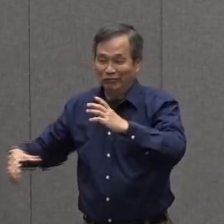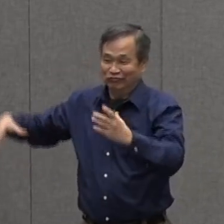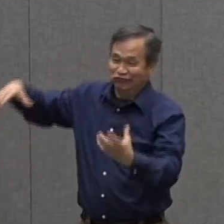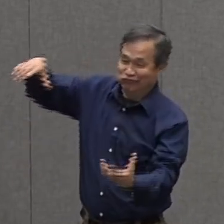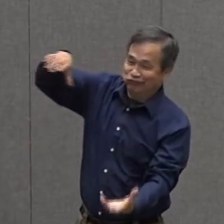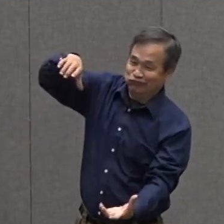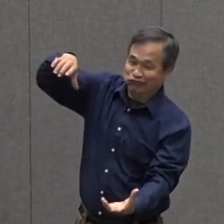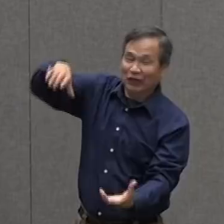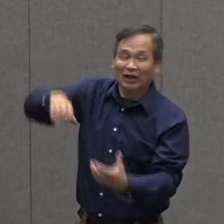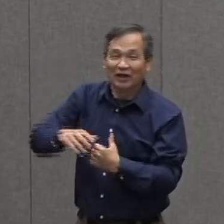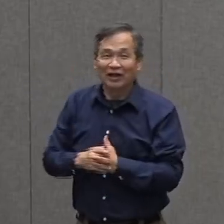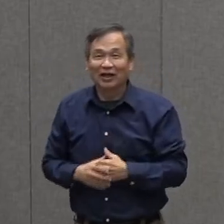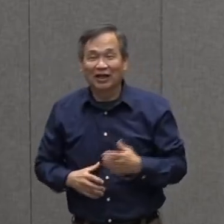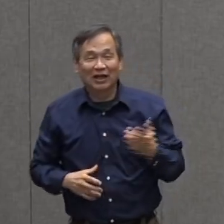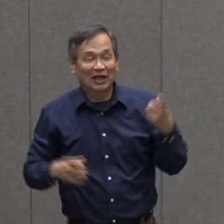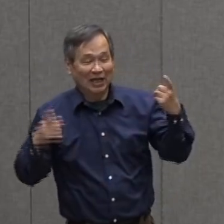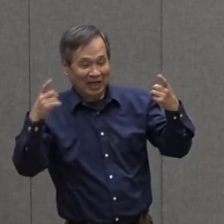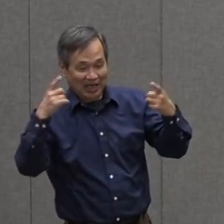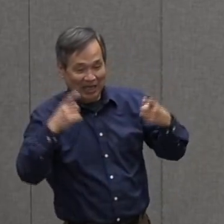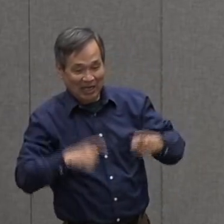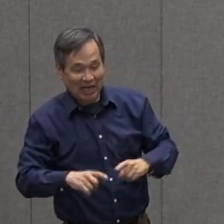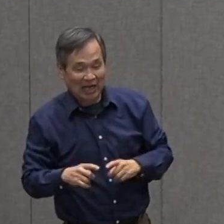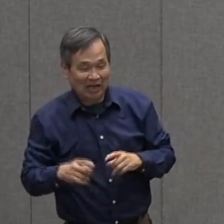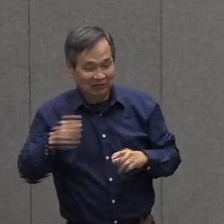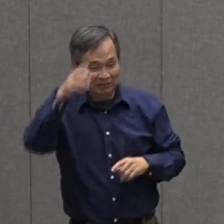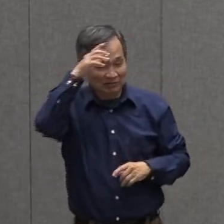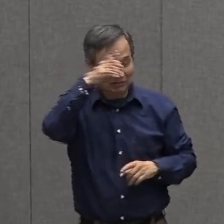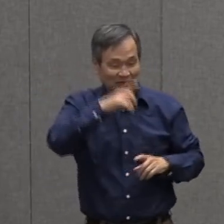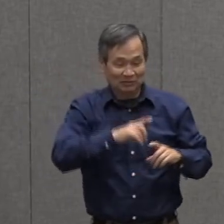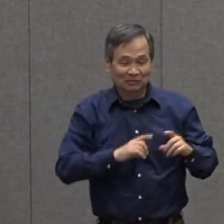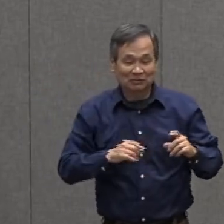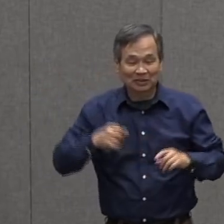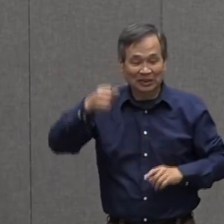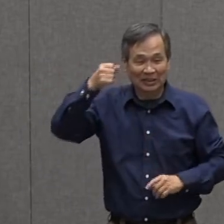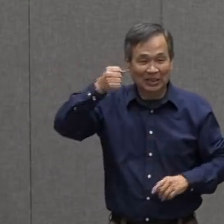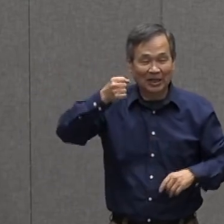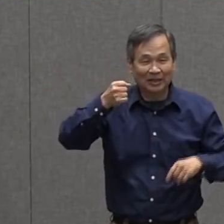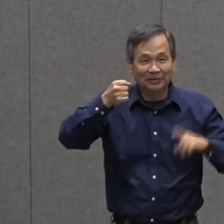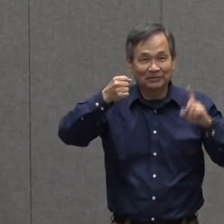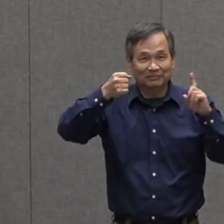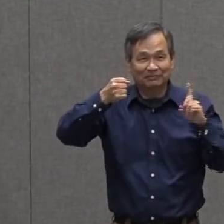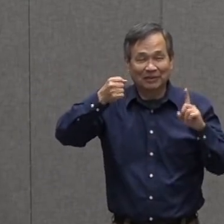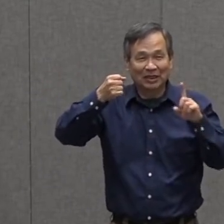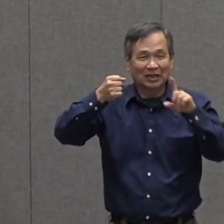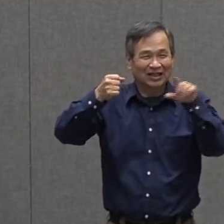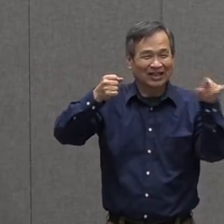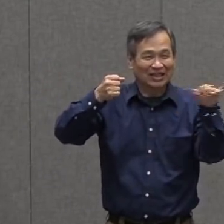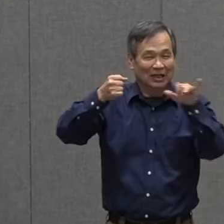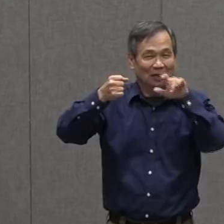"It fell near Ki-pat who watched his herd "as he stood on one leg like the big stork bird